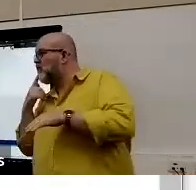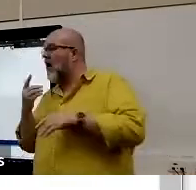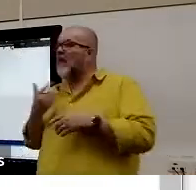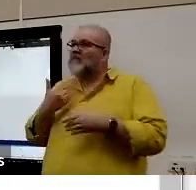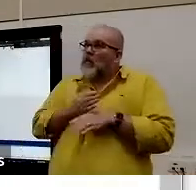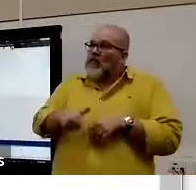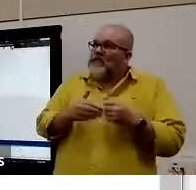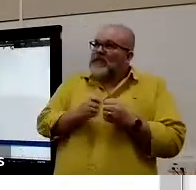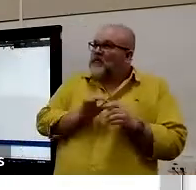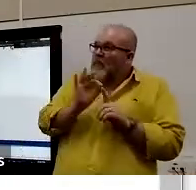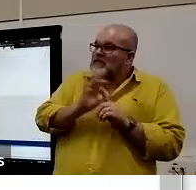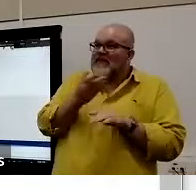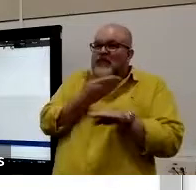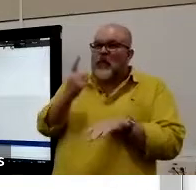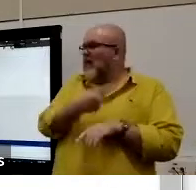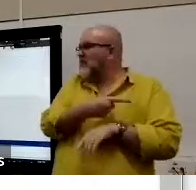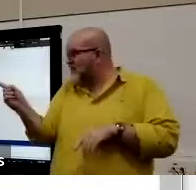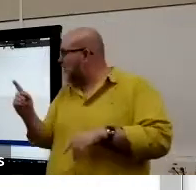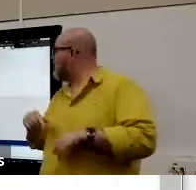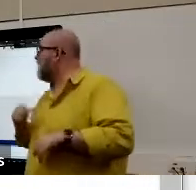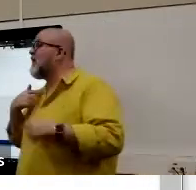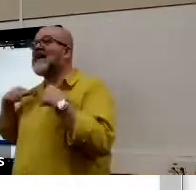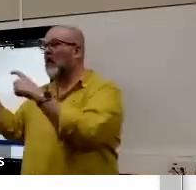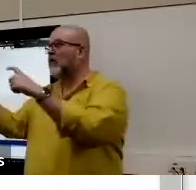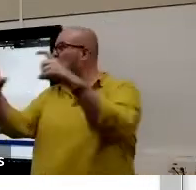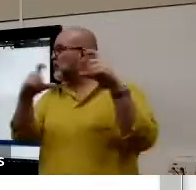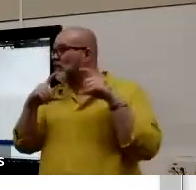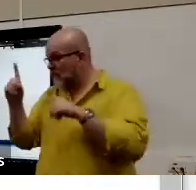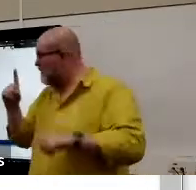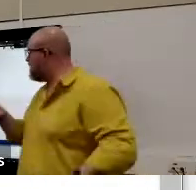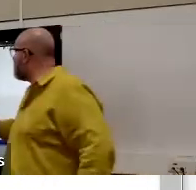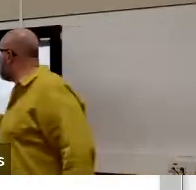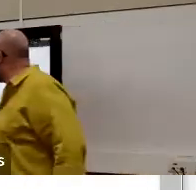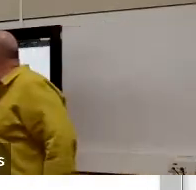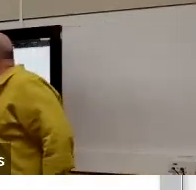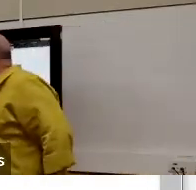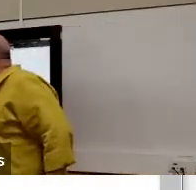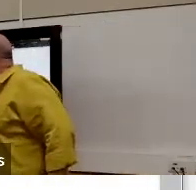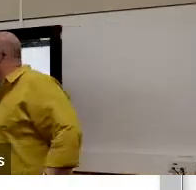I'll find out the new committee members, I'll work on this weekend to update that information.